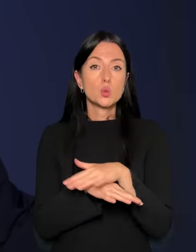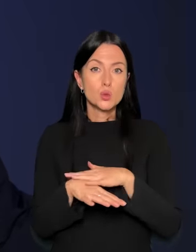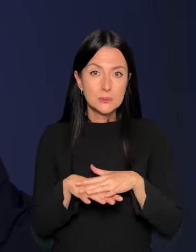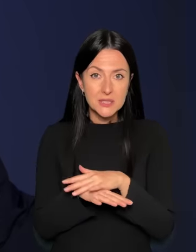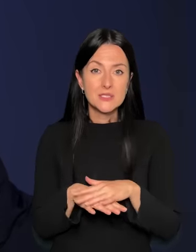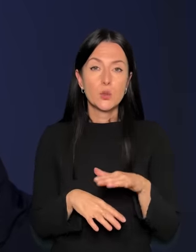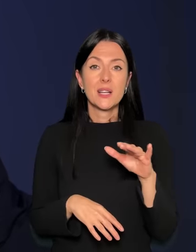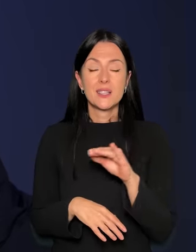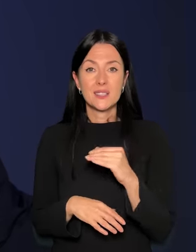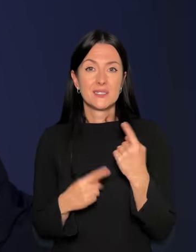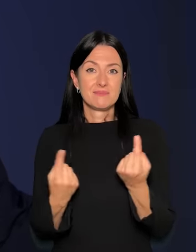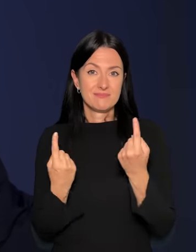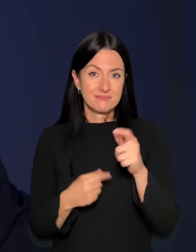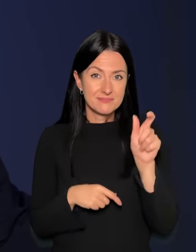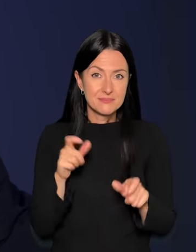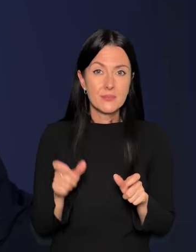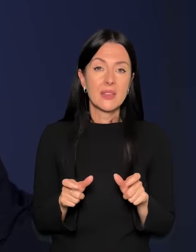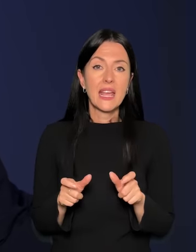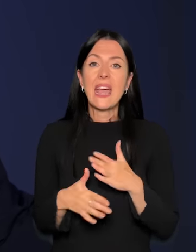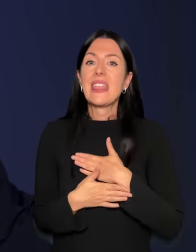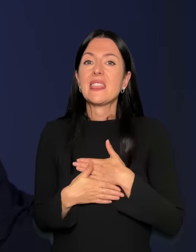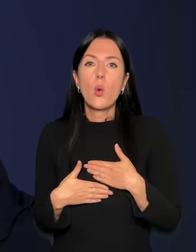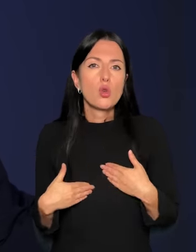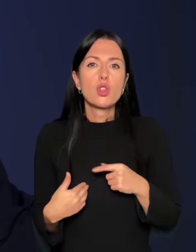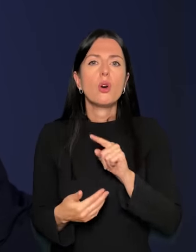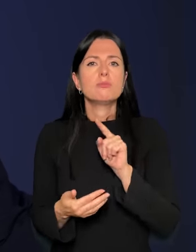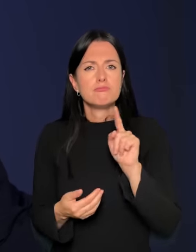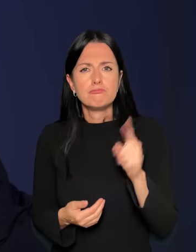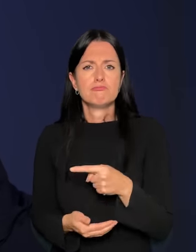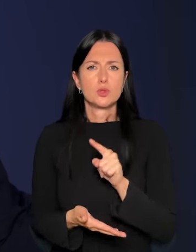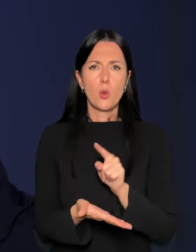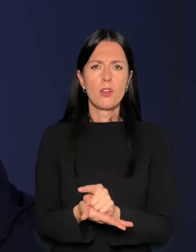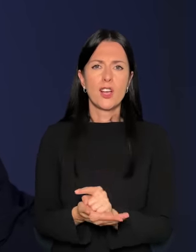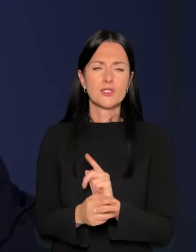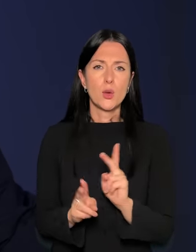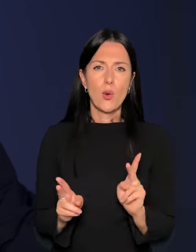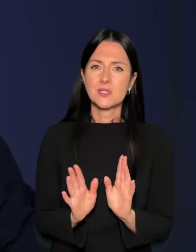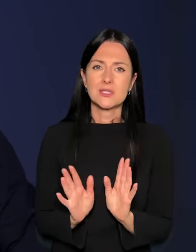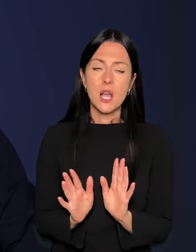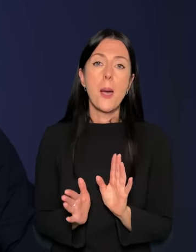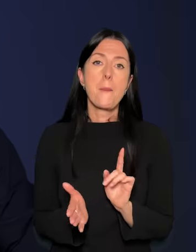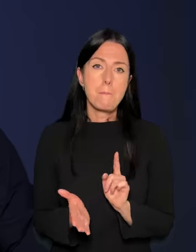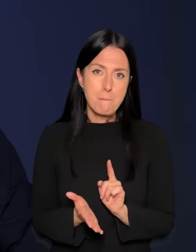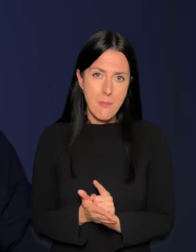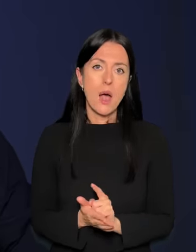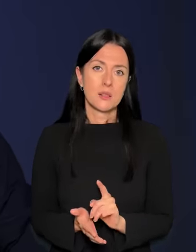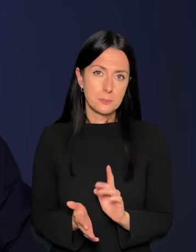Society and civilians shouldn't want to burden someone, but they should do